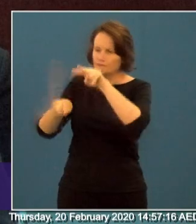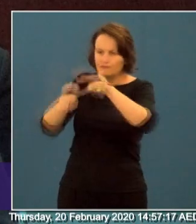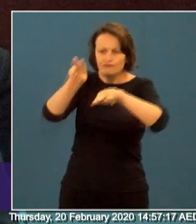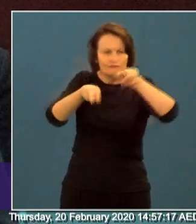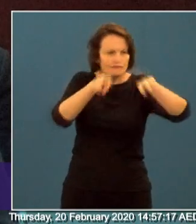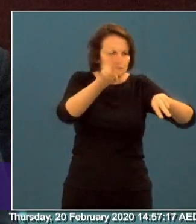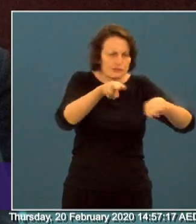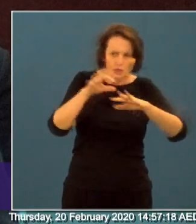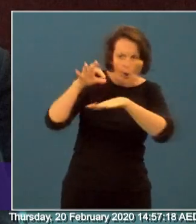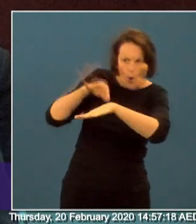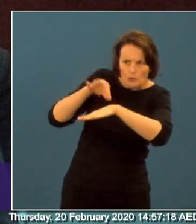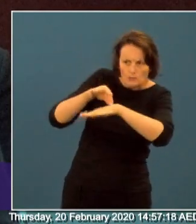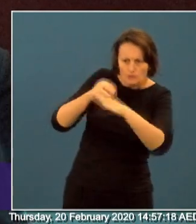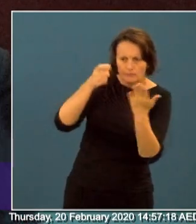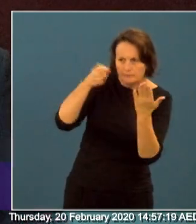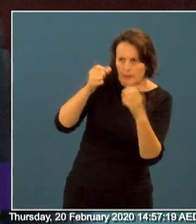...against safety and quality standards, are they? That's correct.